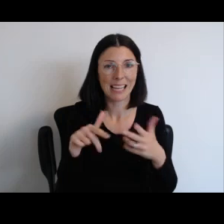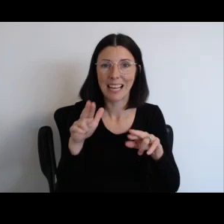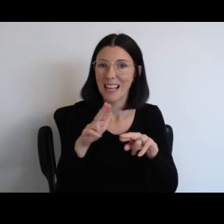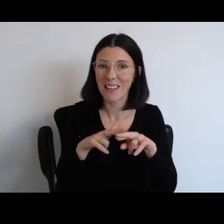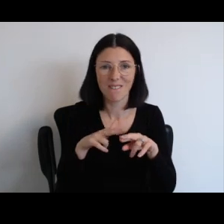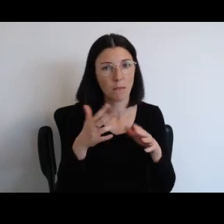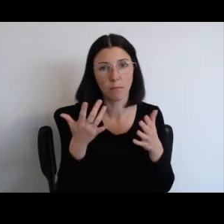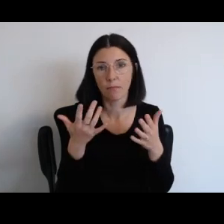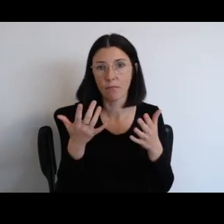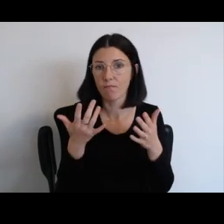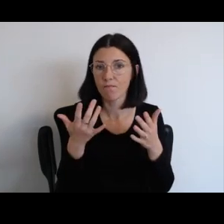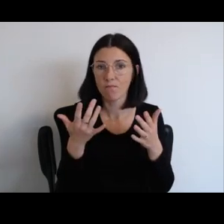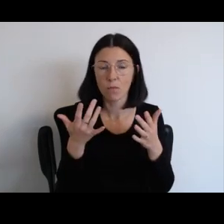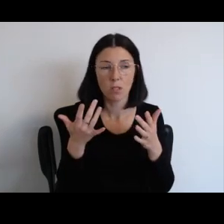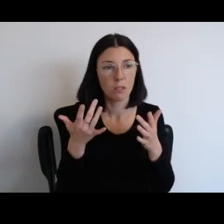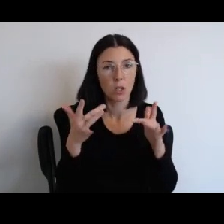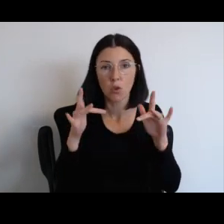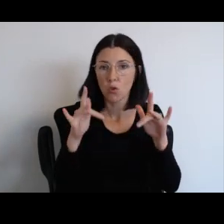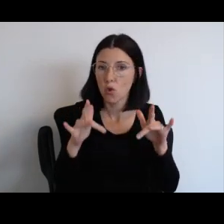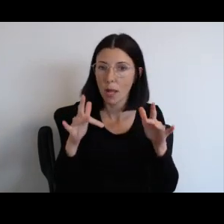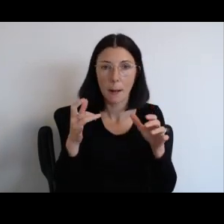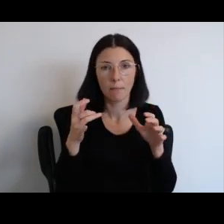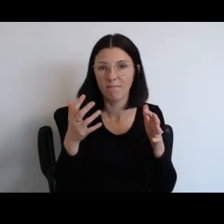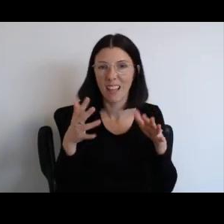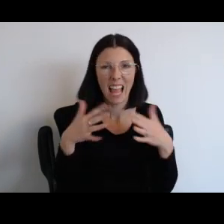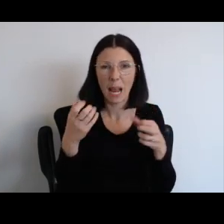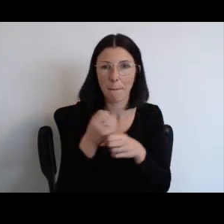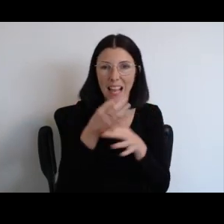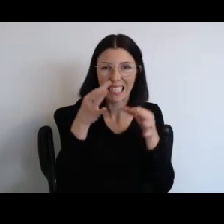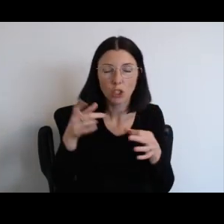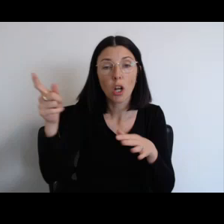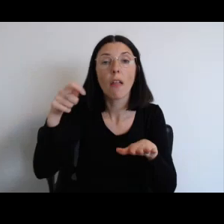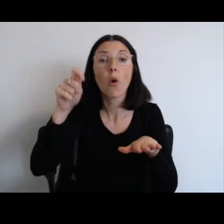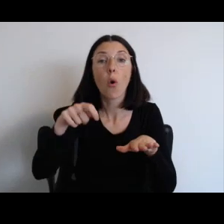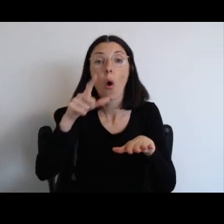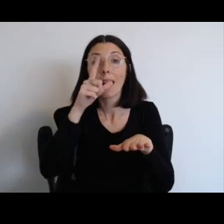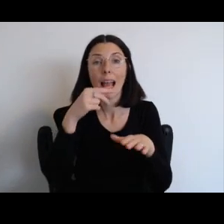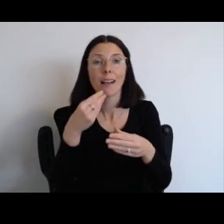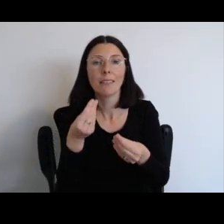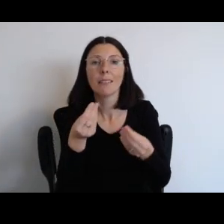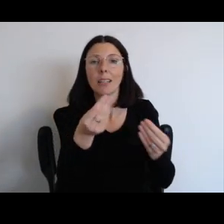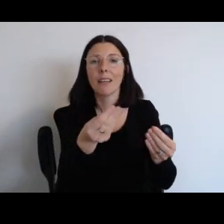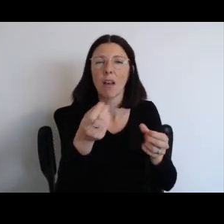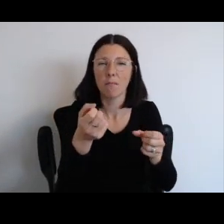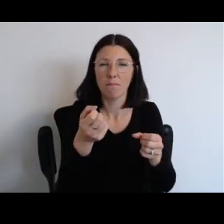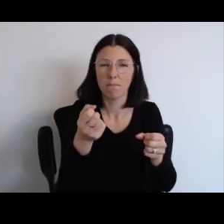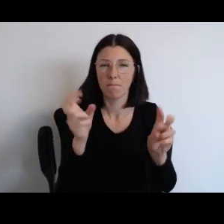the court can order some makeup time which might actually mean that you know somebody's missed a